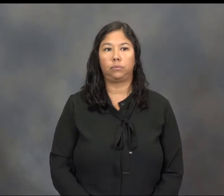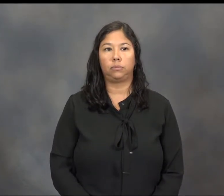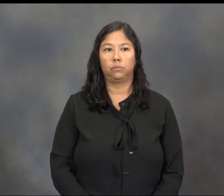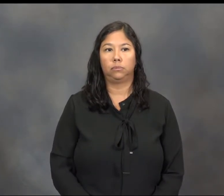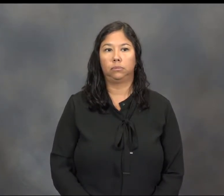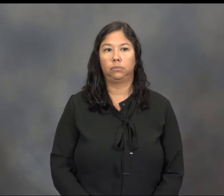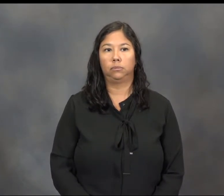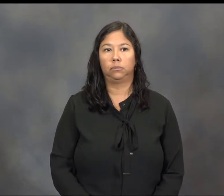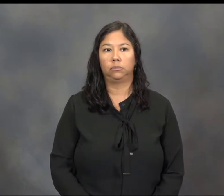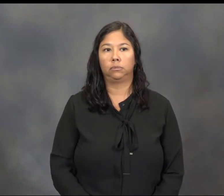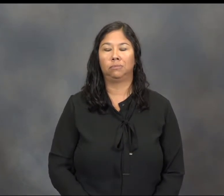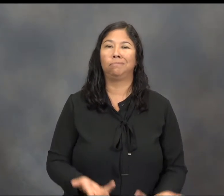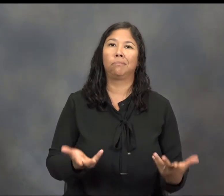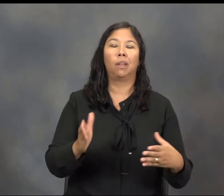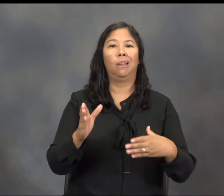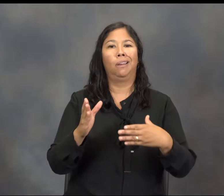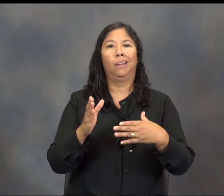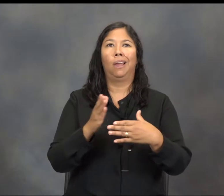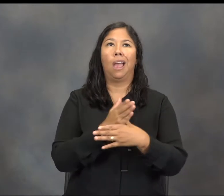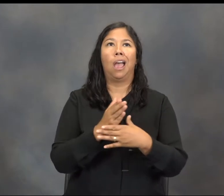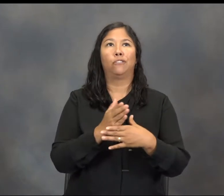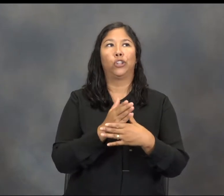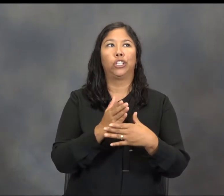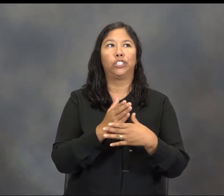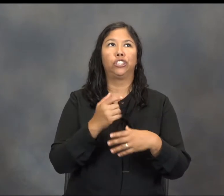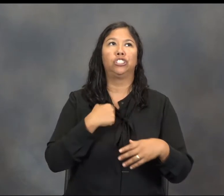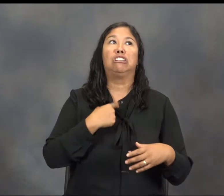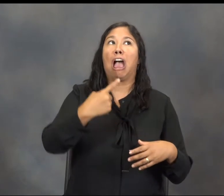On average, we believe that we save families and individuals